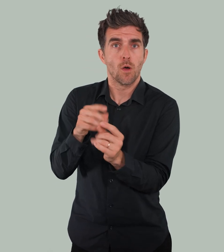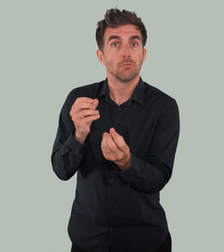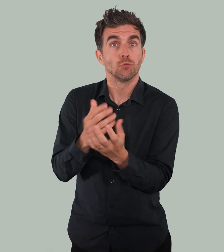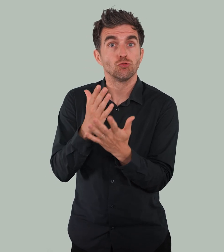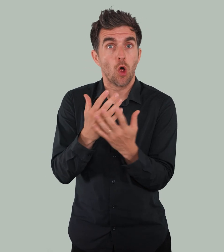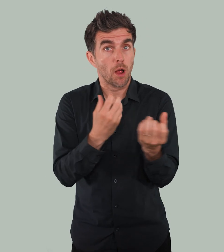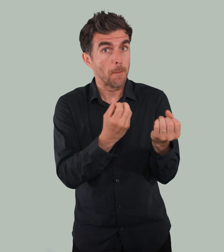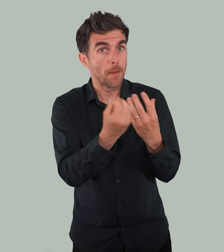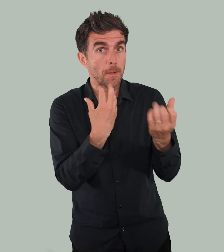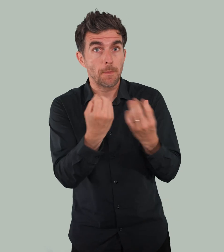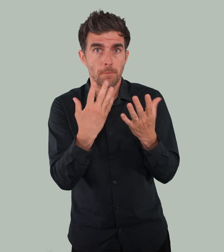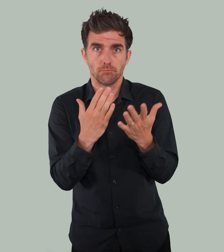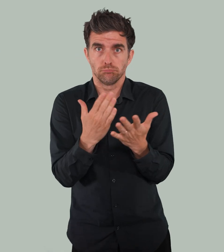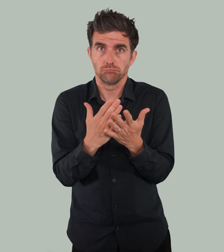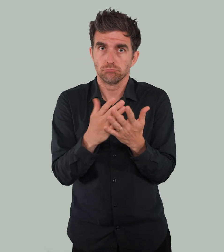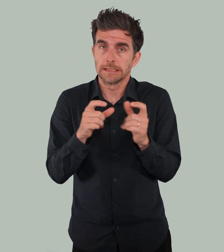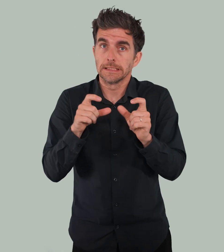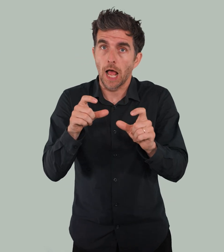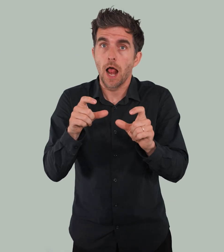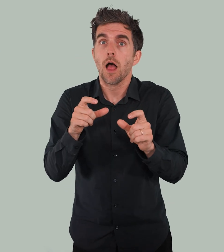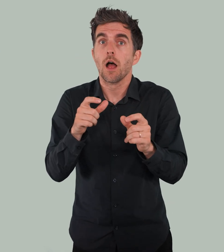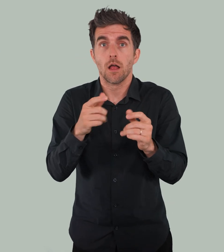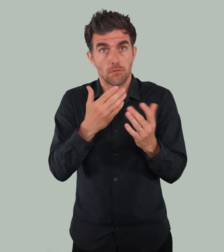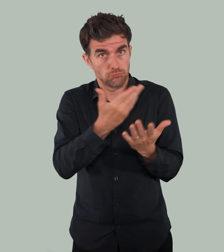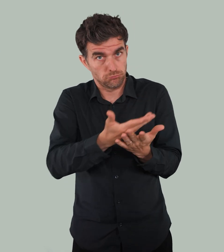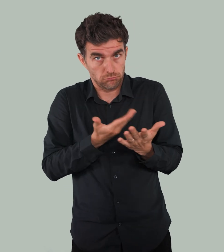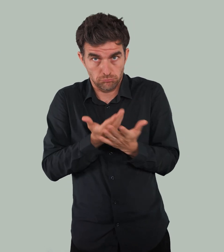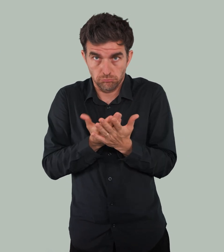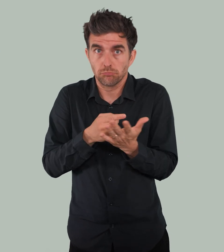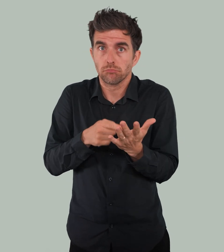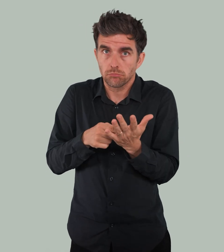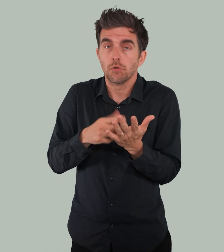ensuring that outputs remained grounded in submitted evidence and